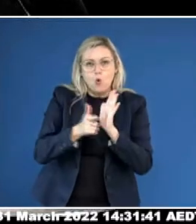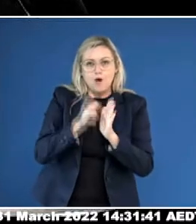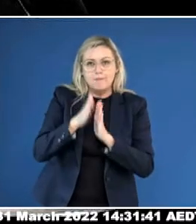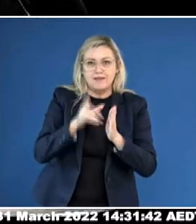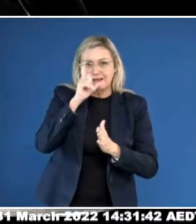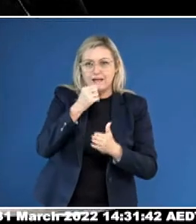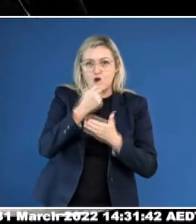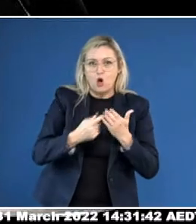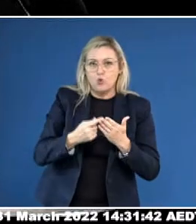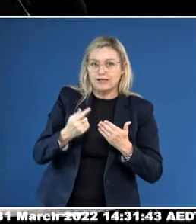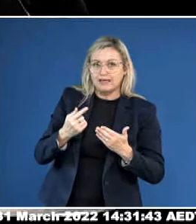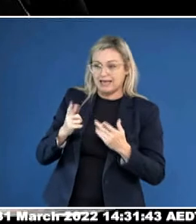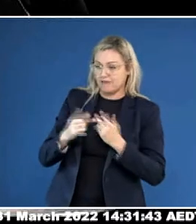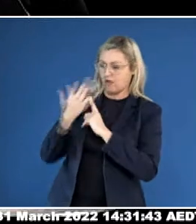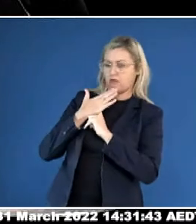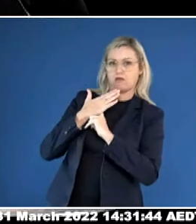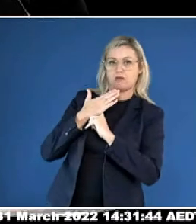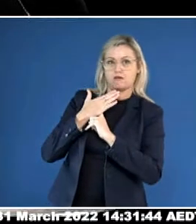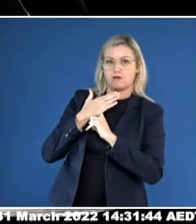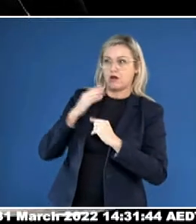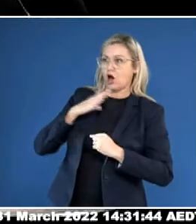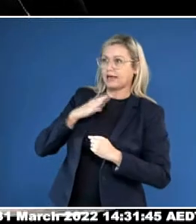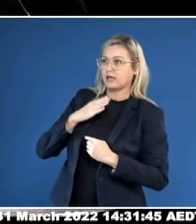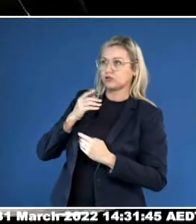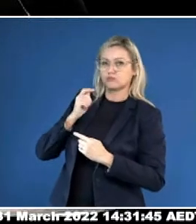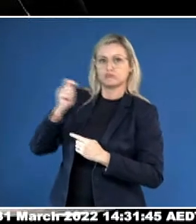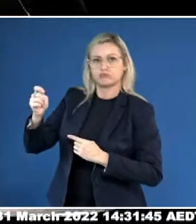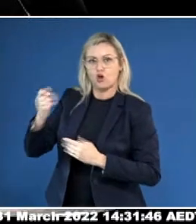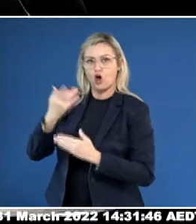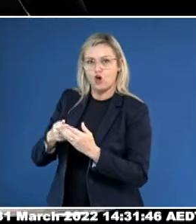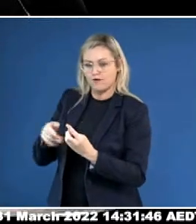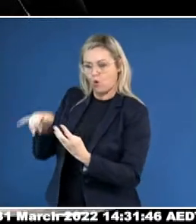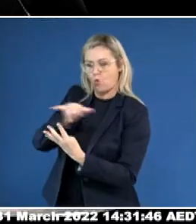one ground because intersectional discrimination is not provided for in the